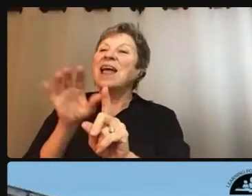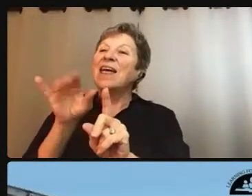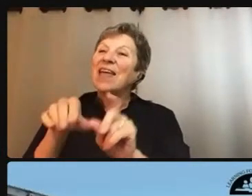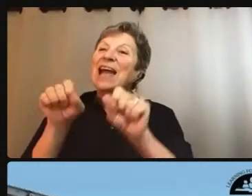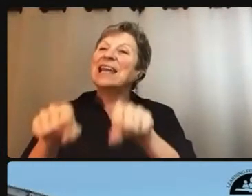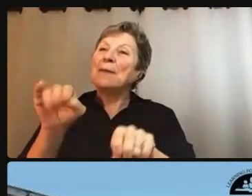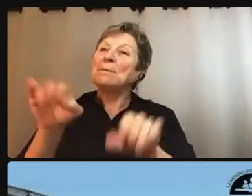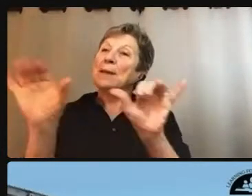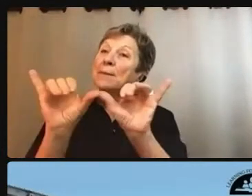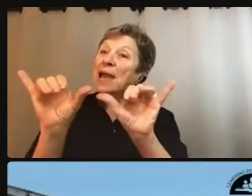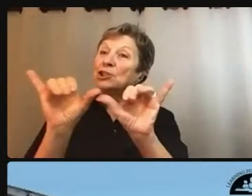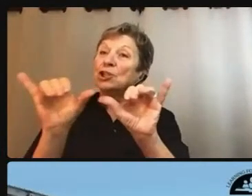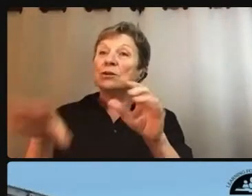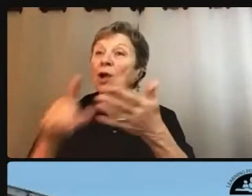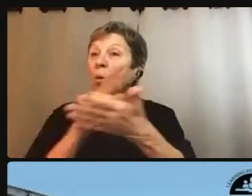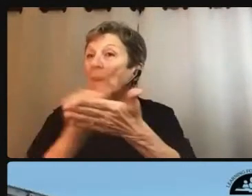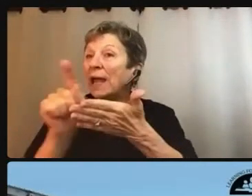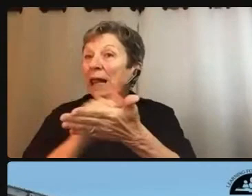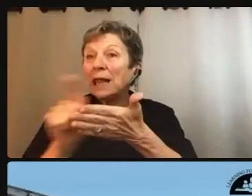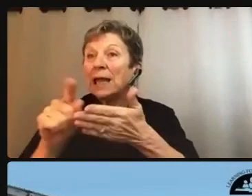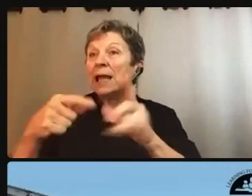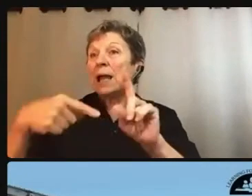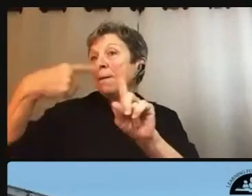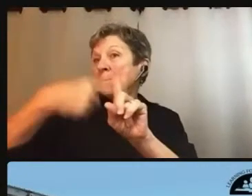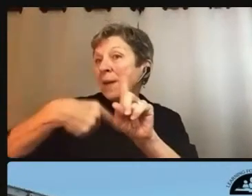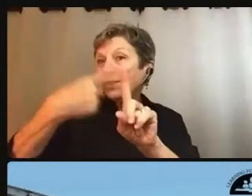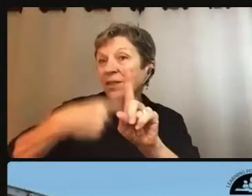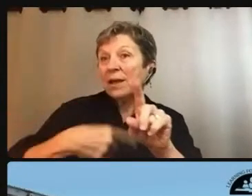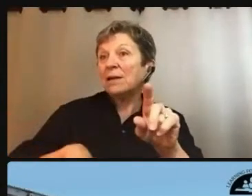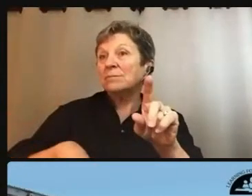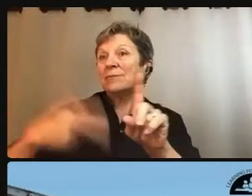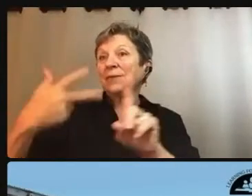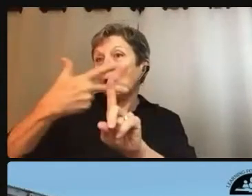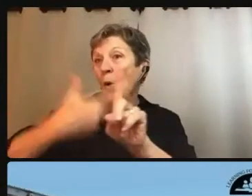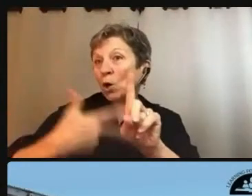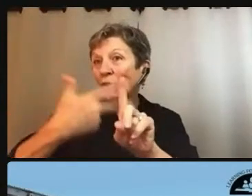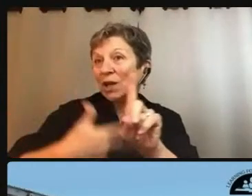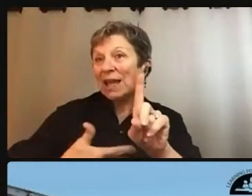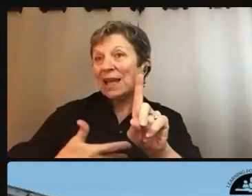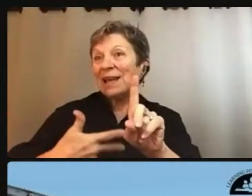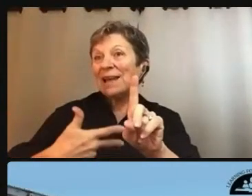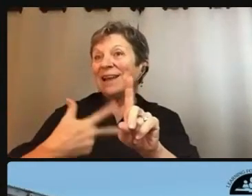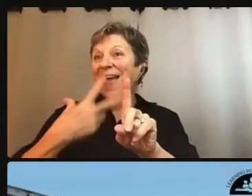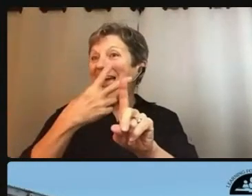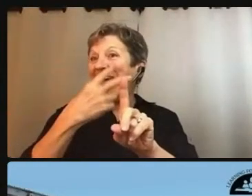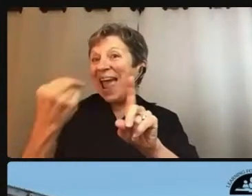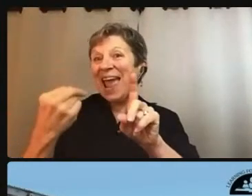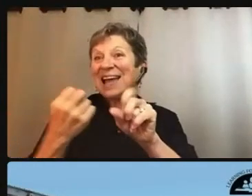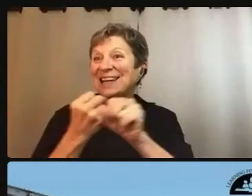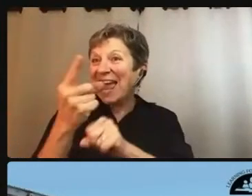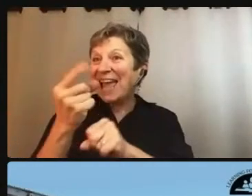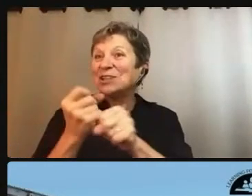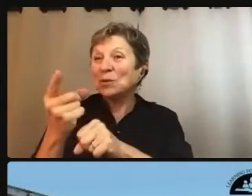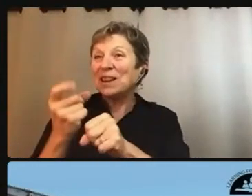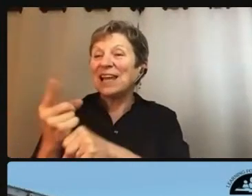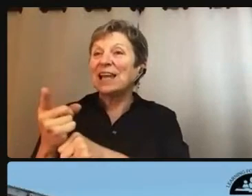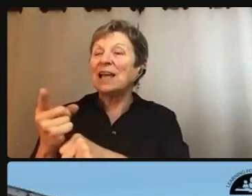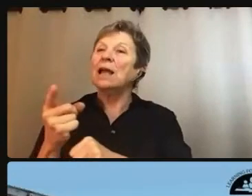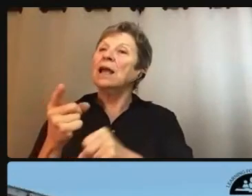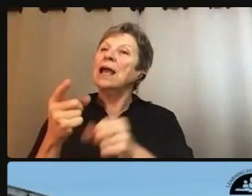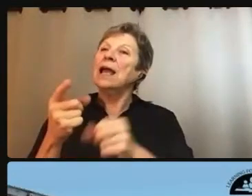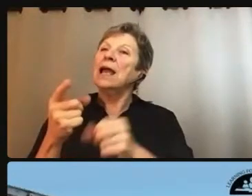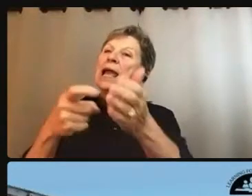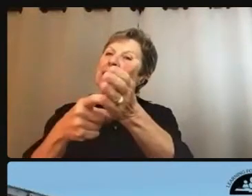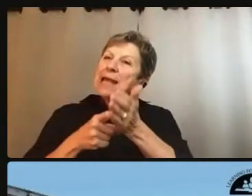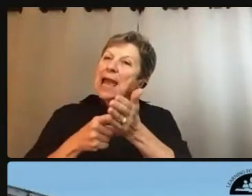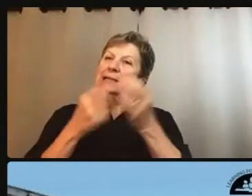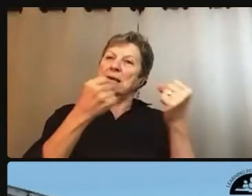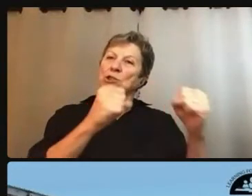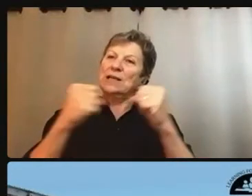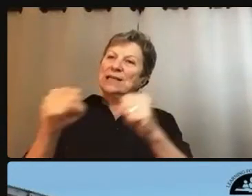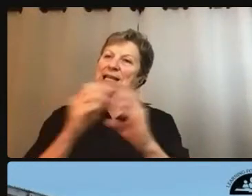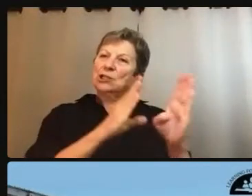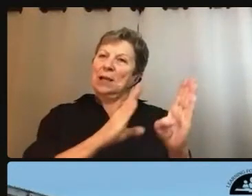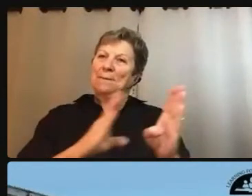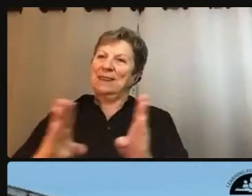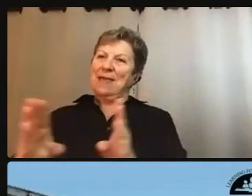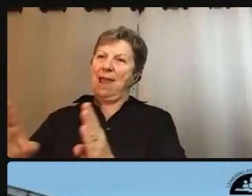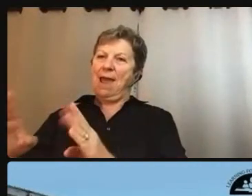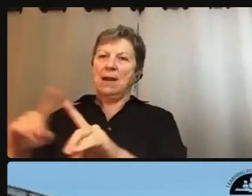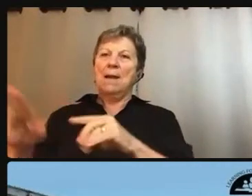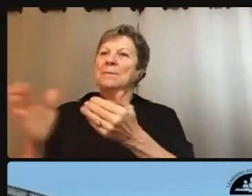GOALS THAT WERE MEASURED WEEKLY